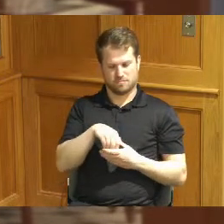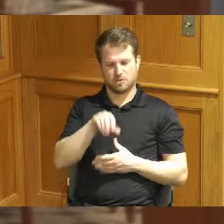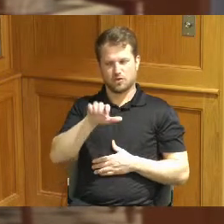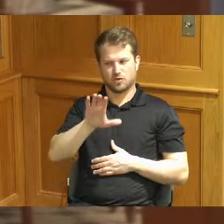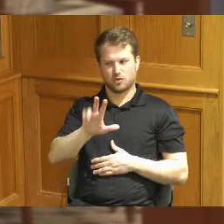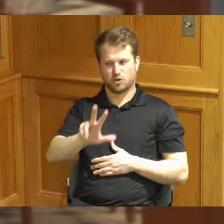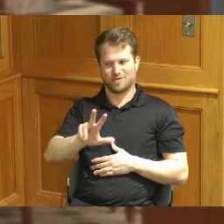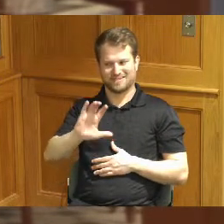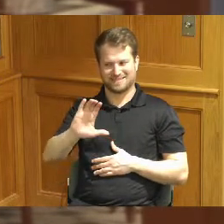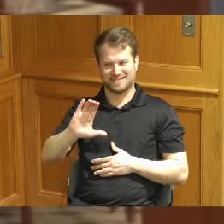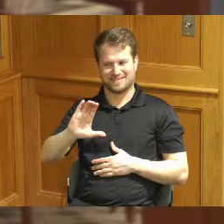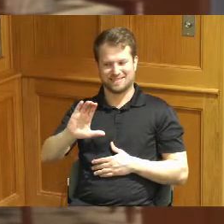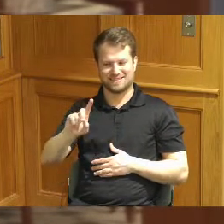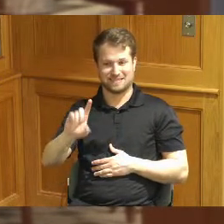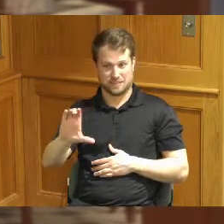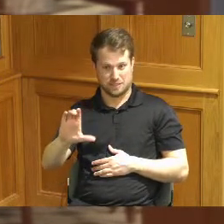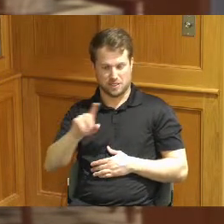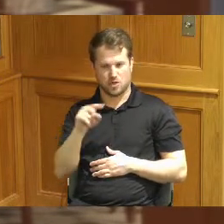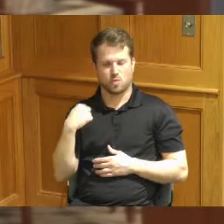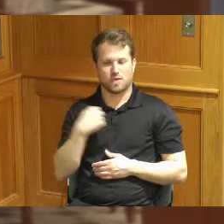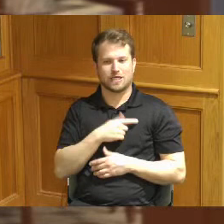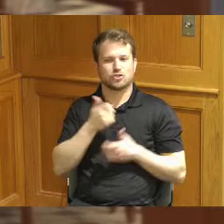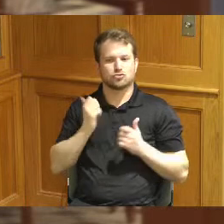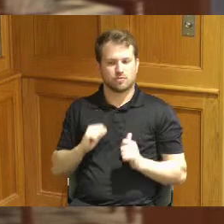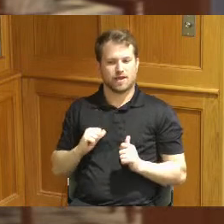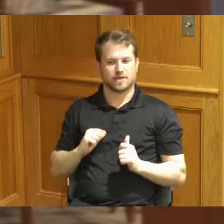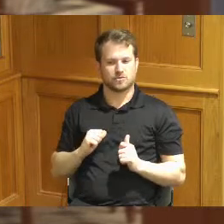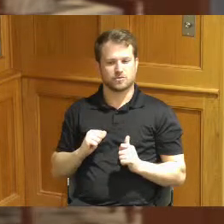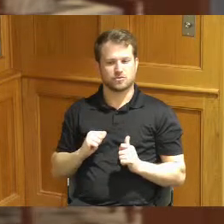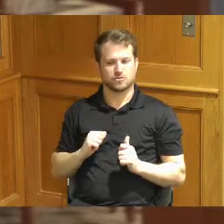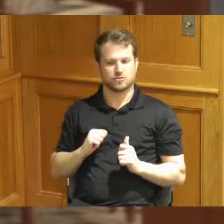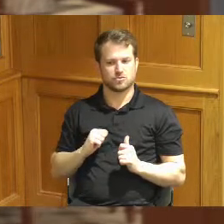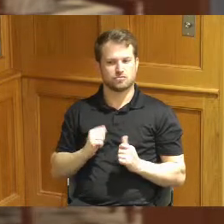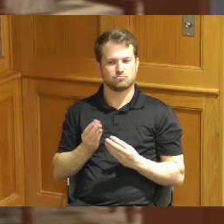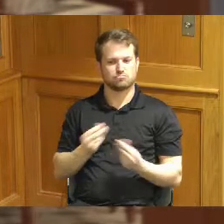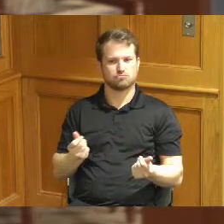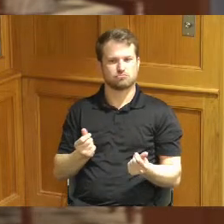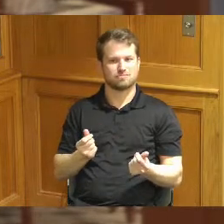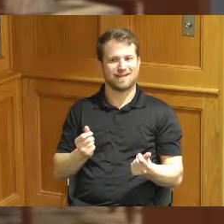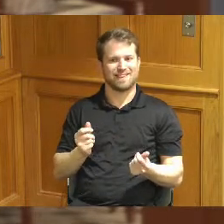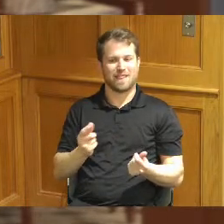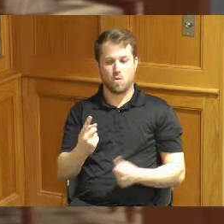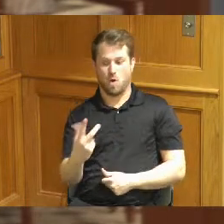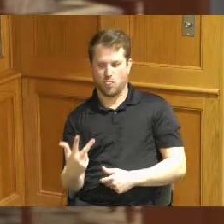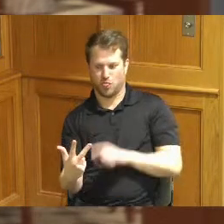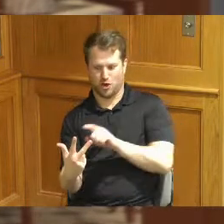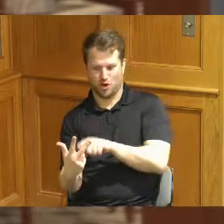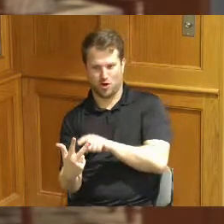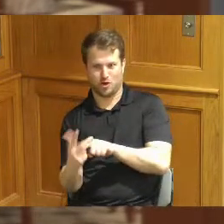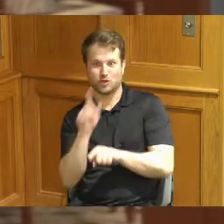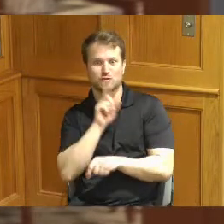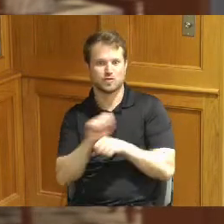where we're trying to tackle that third of the panhandling population that is homeless because